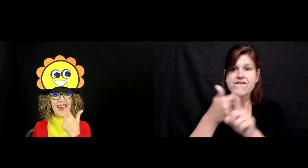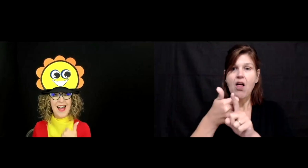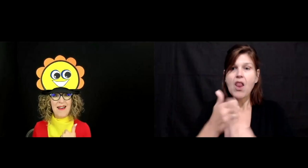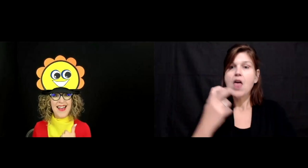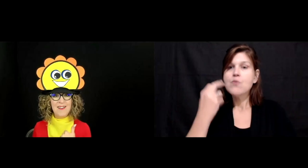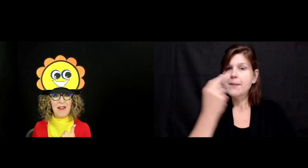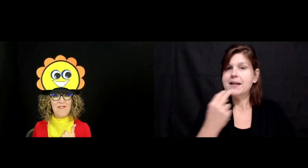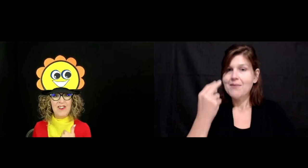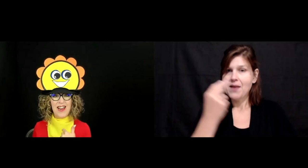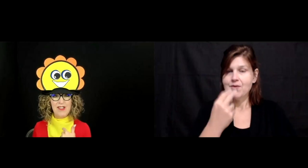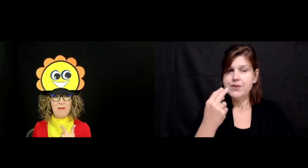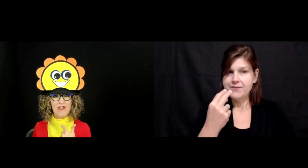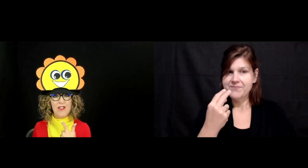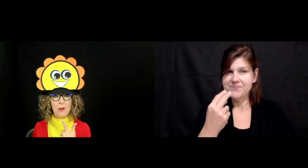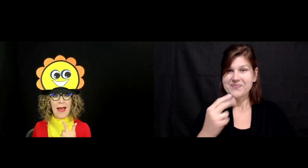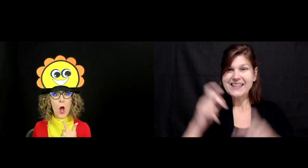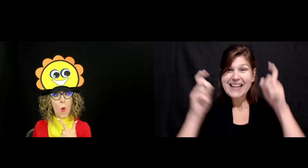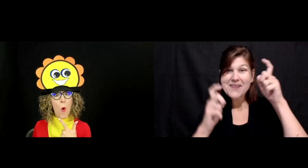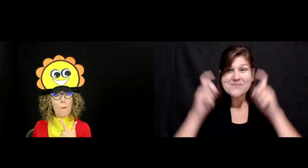and my big facial expressions and my "Whoopeedeedoo, wee, wee, wee!"